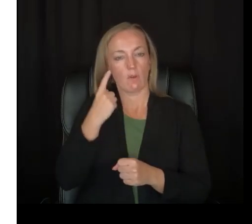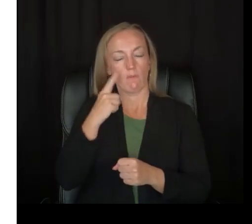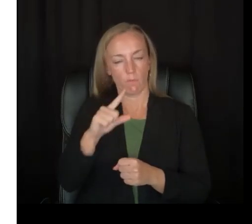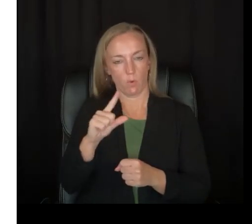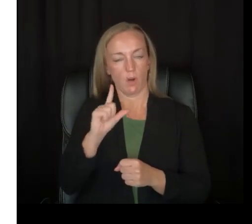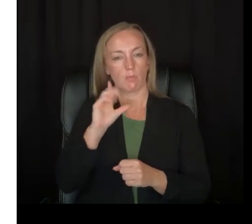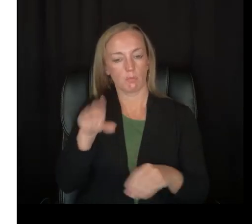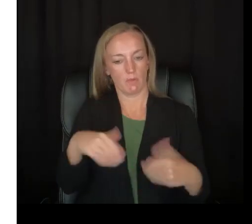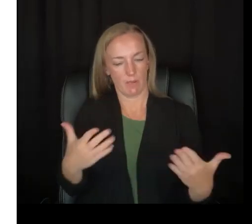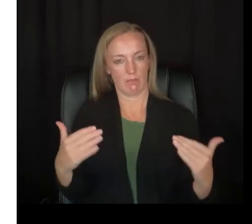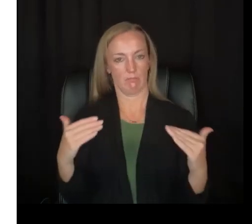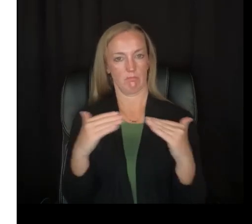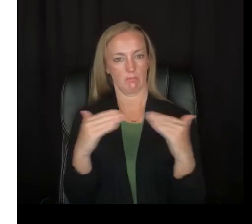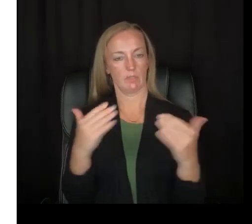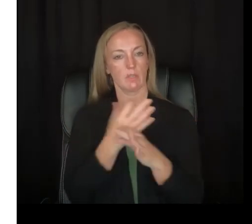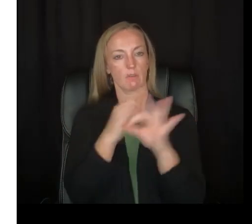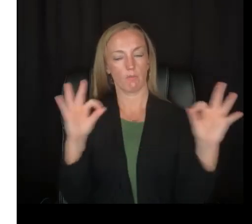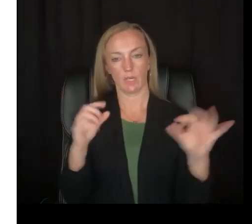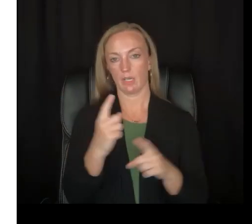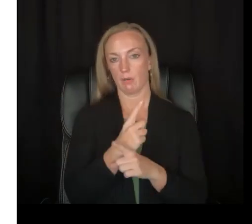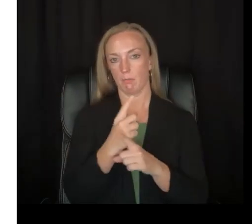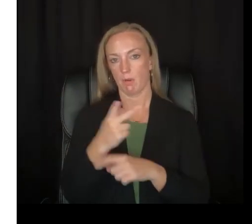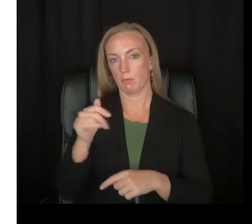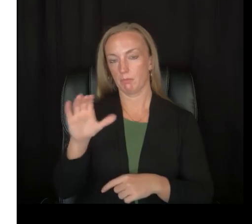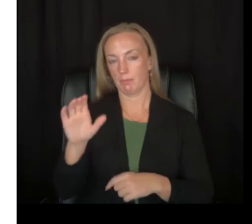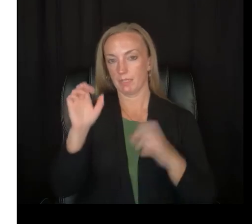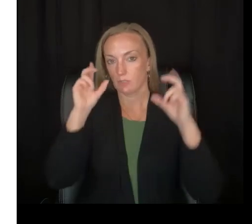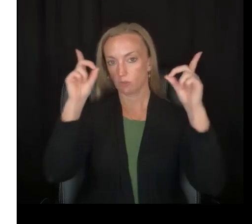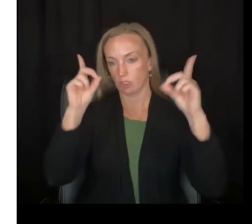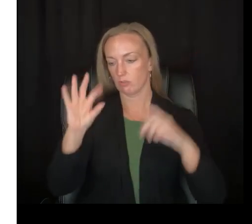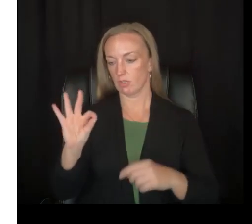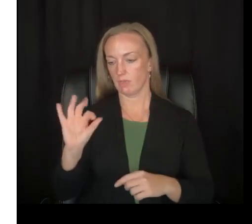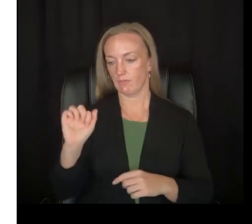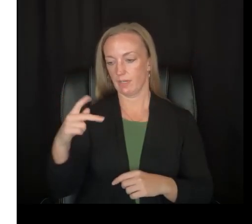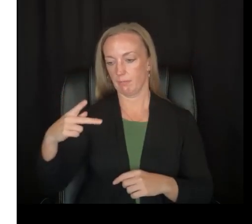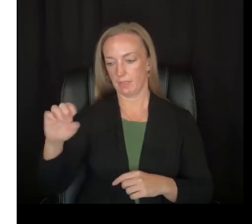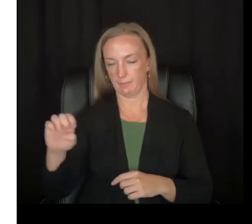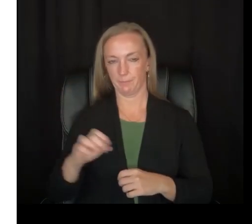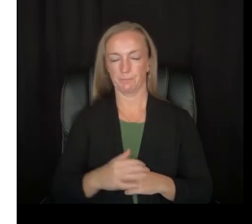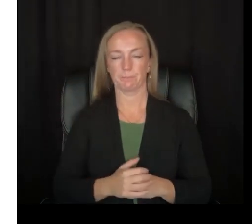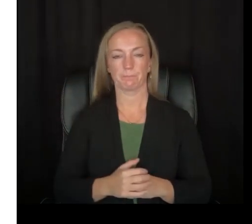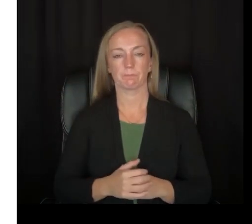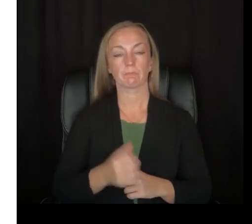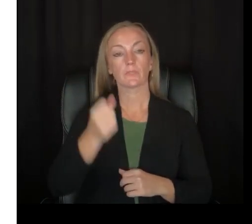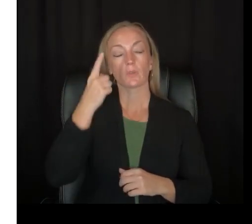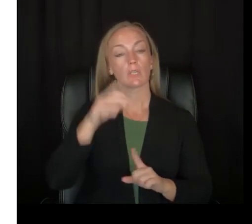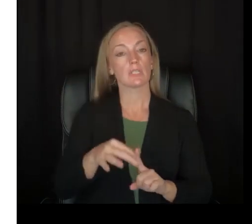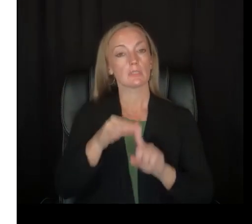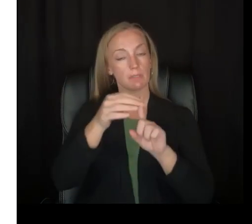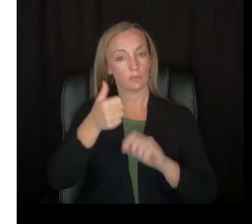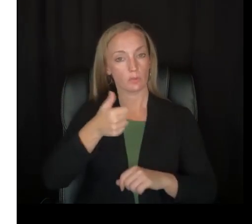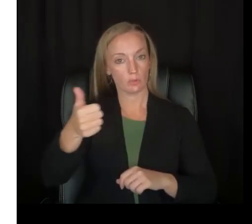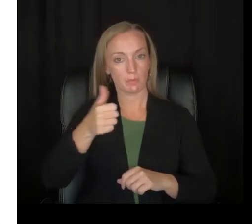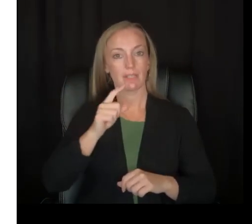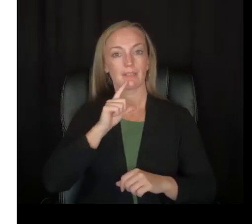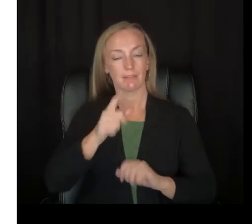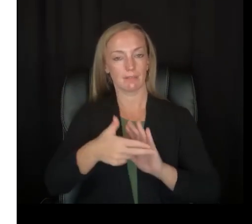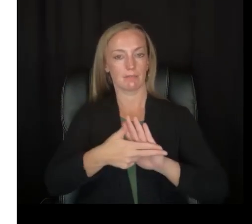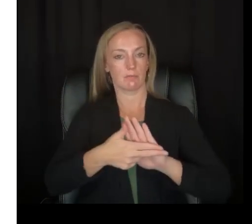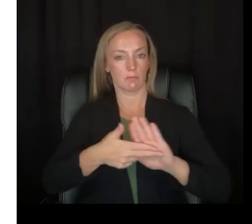receive a free appropriate public education or FAPE. Now, special transportation is considered a